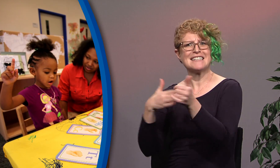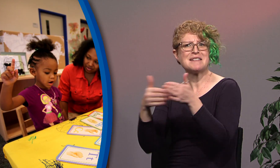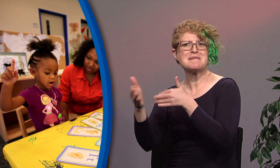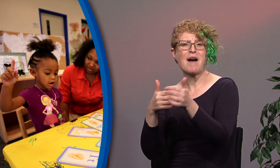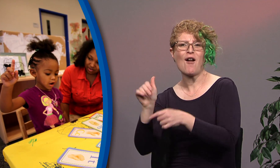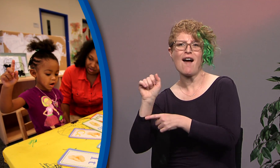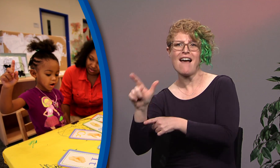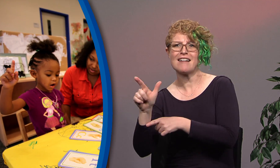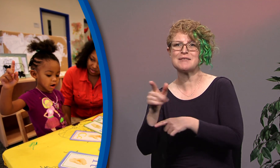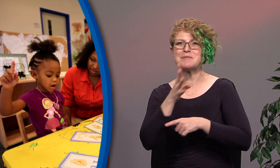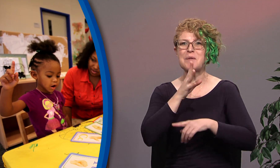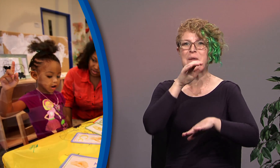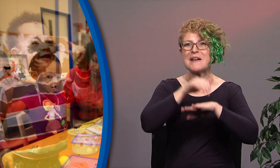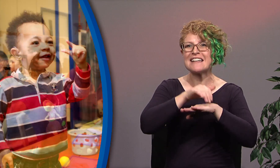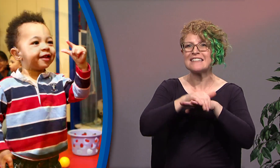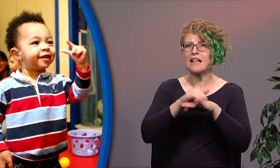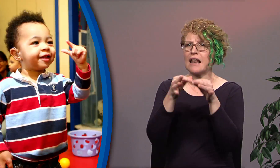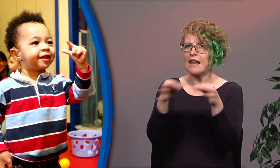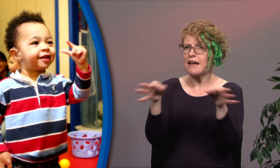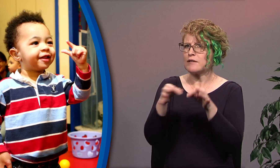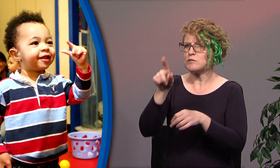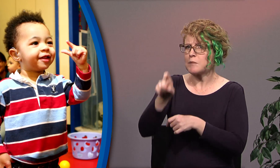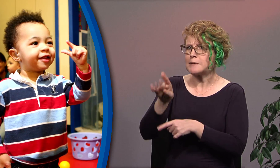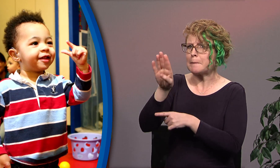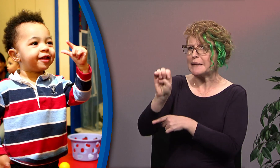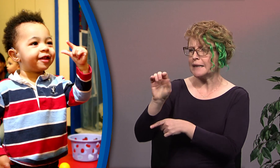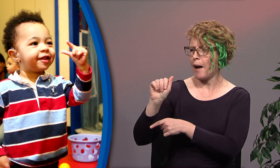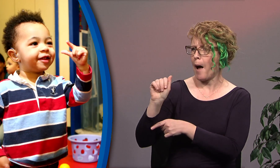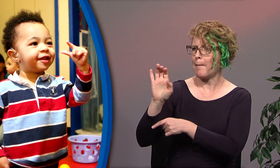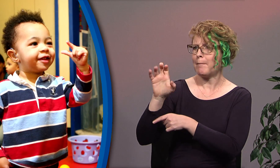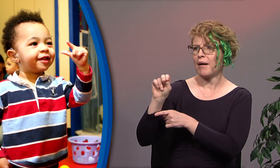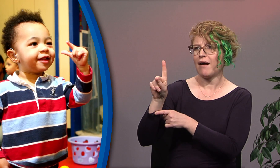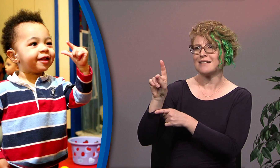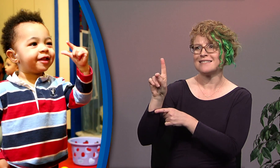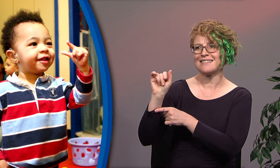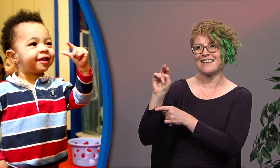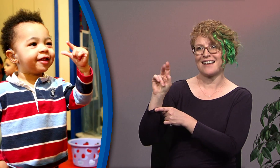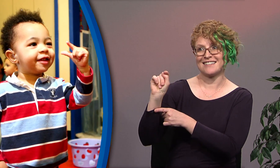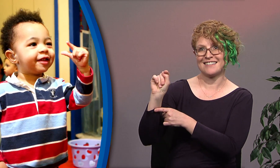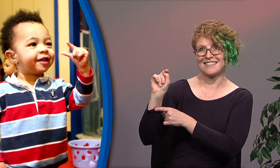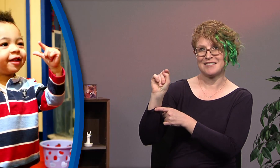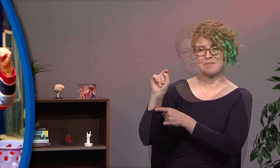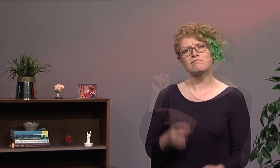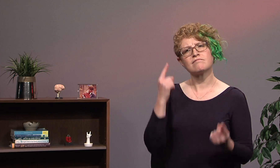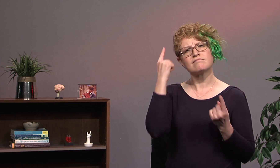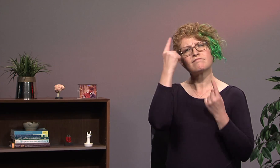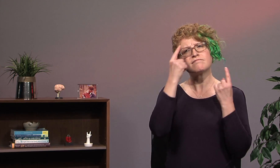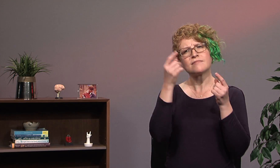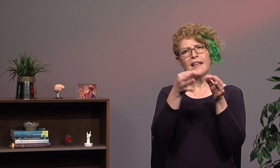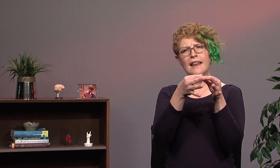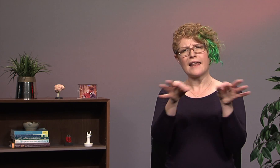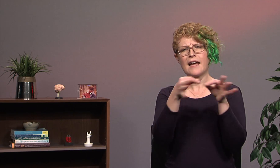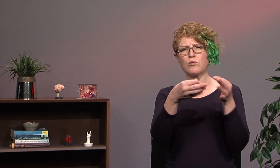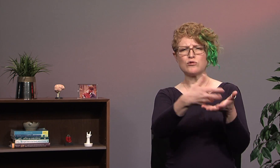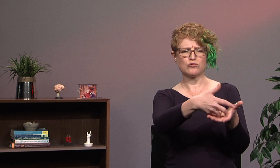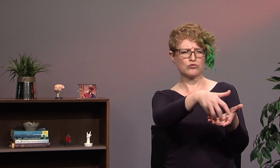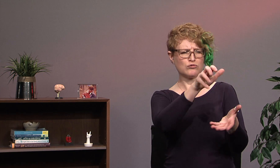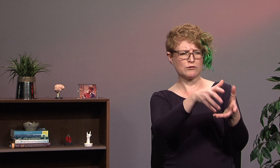or spoken language. Language must be abundant. In making language abundant, it is important